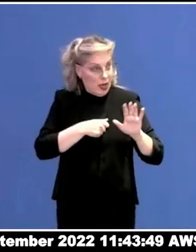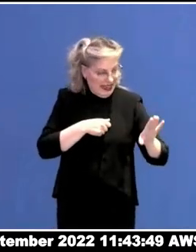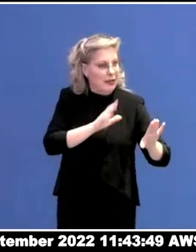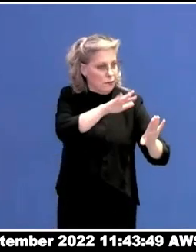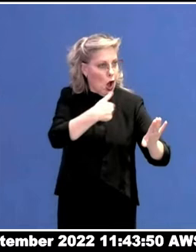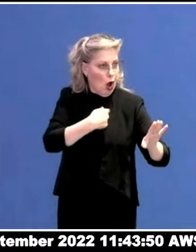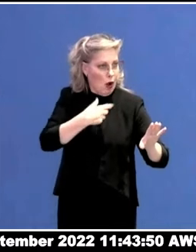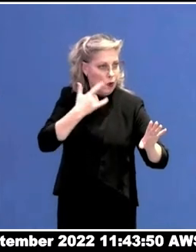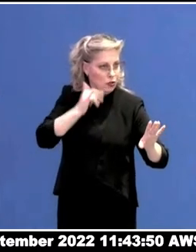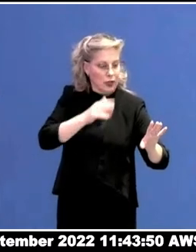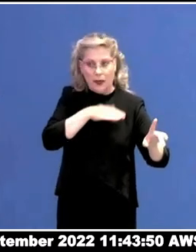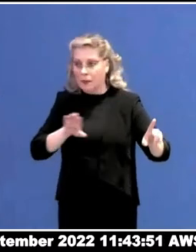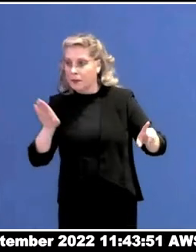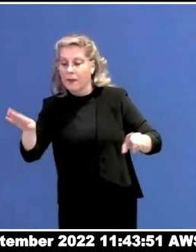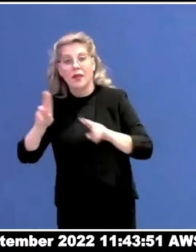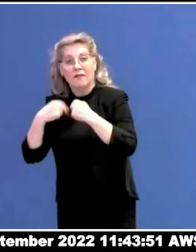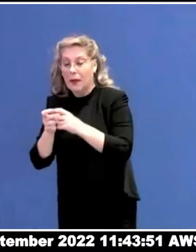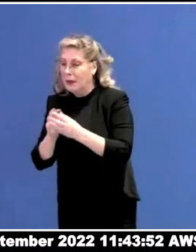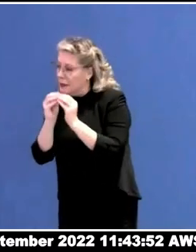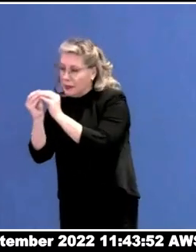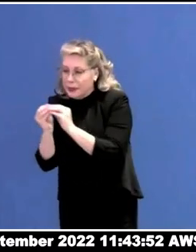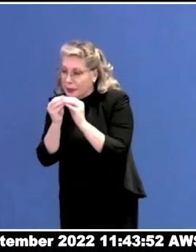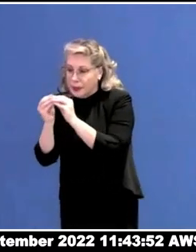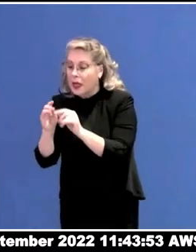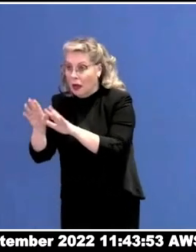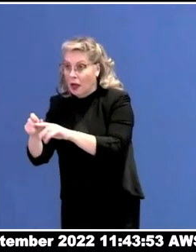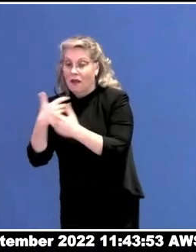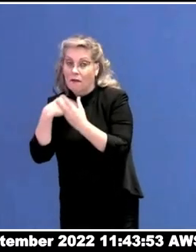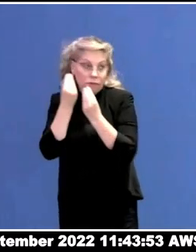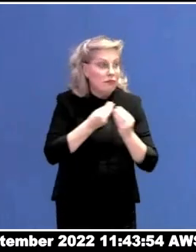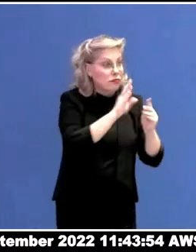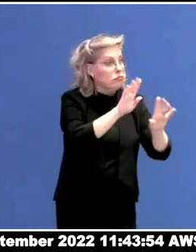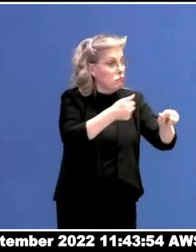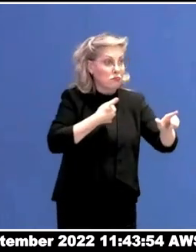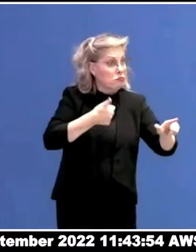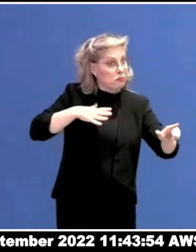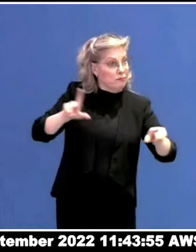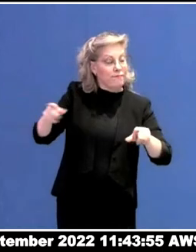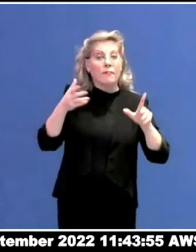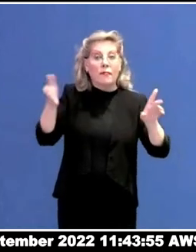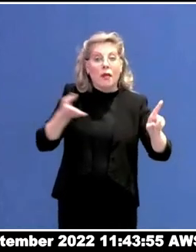So, a lot of families on the outside do not know what's happening with their loved ones on the inside. There is a lack of - sorry, let me slow down.